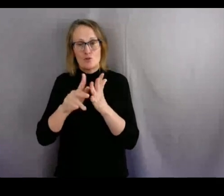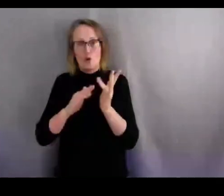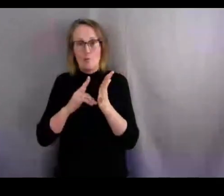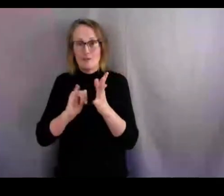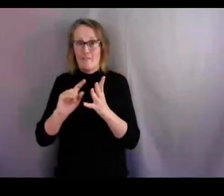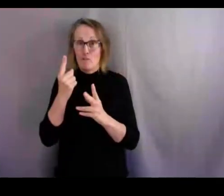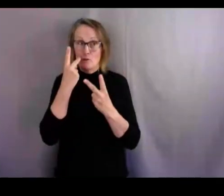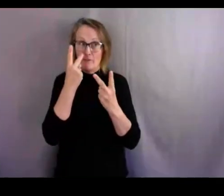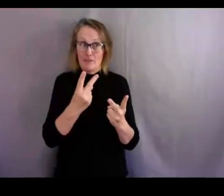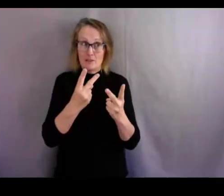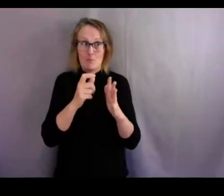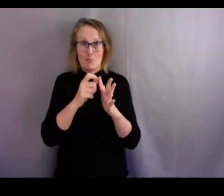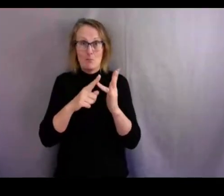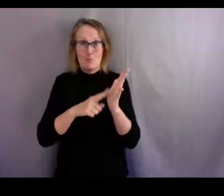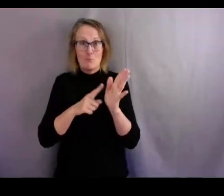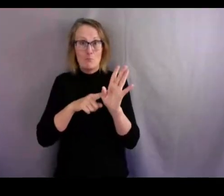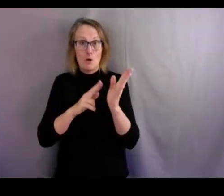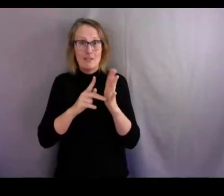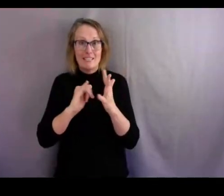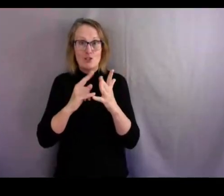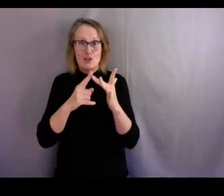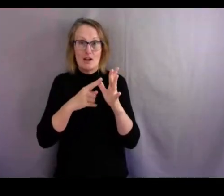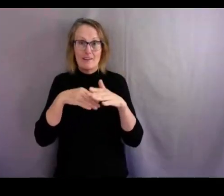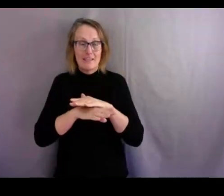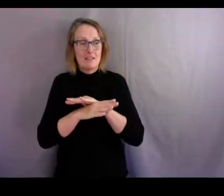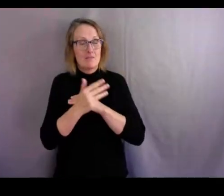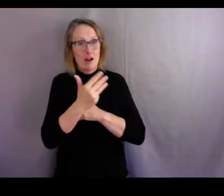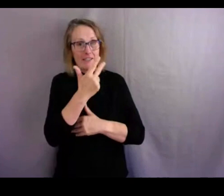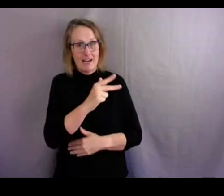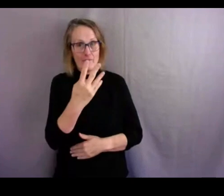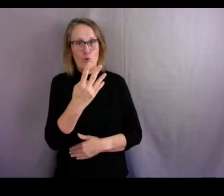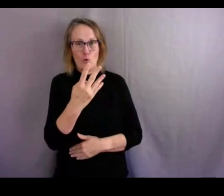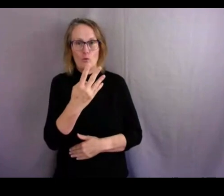to undertake research in the Marquesas Islands. He has since travelled extensively across the Pacific